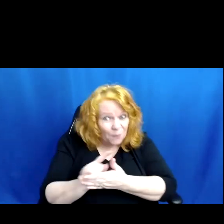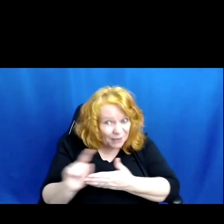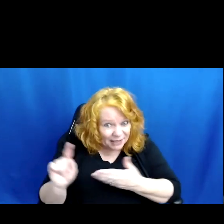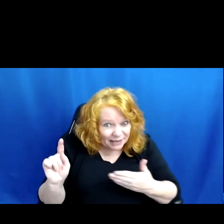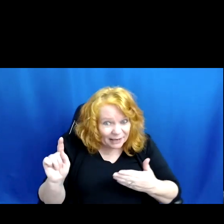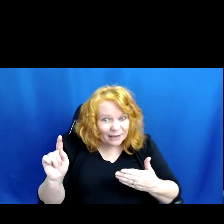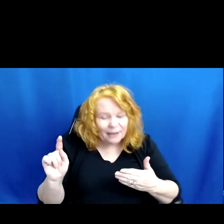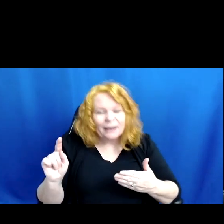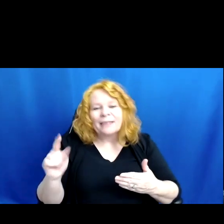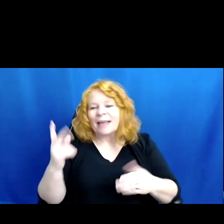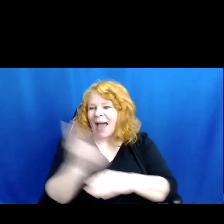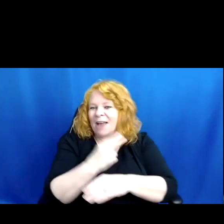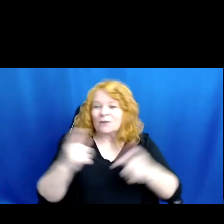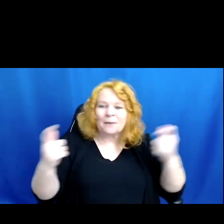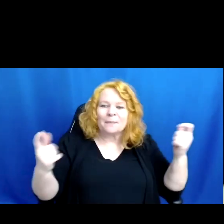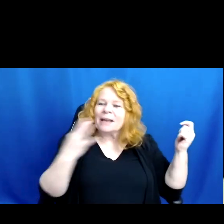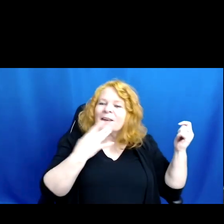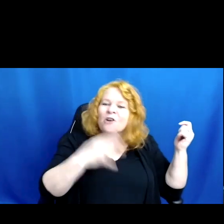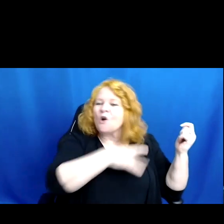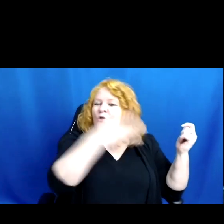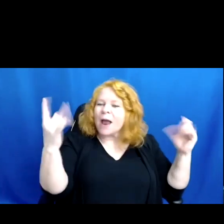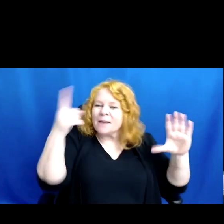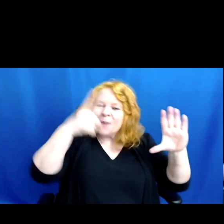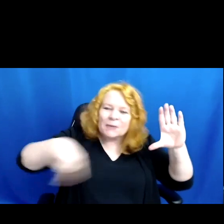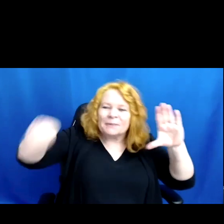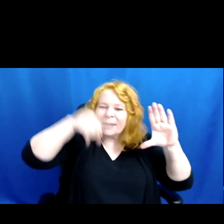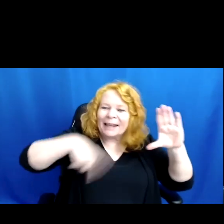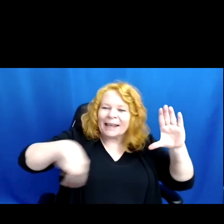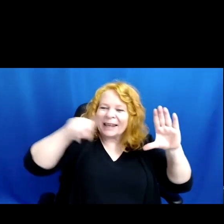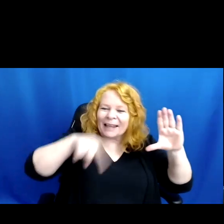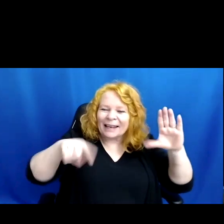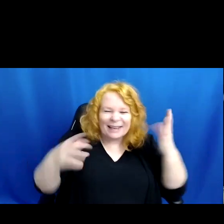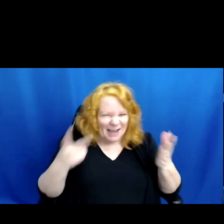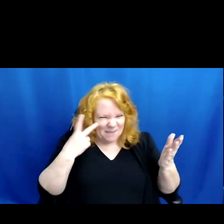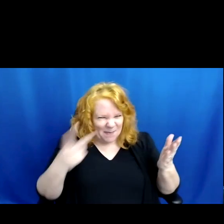do a big rainbow spin. You may have seen this in a video of me doing this before.